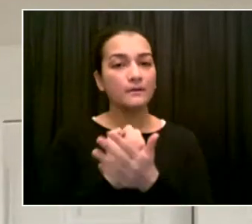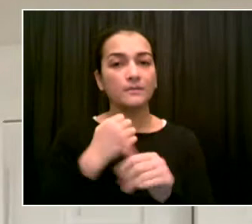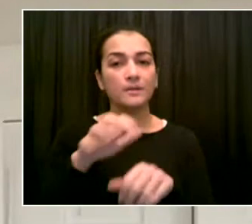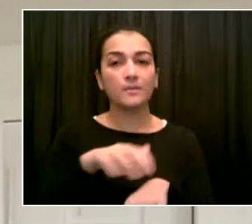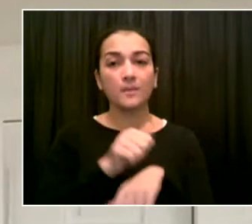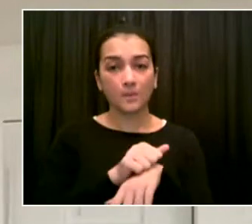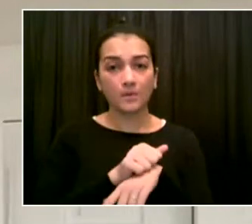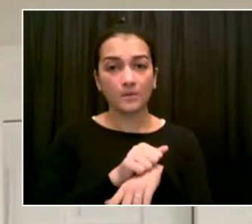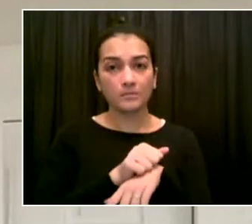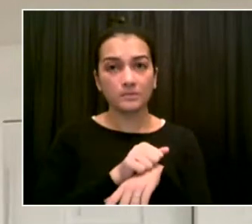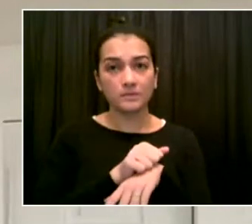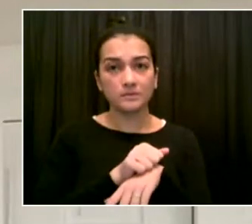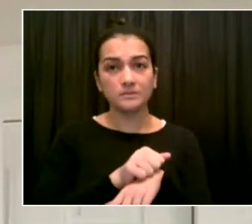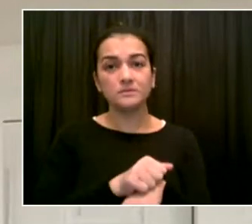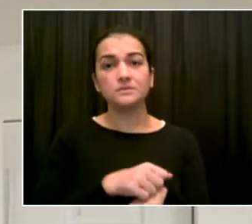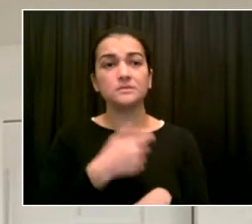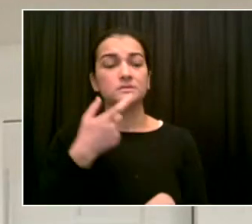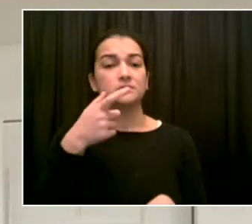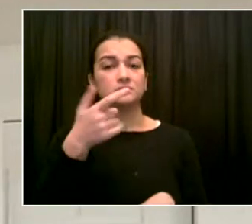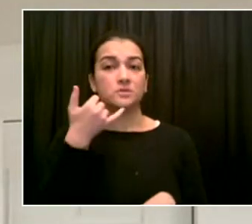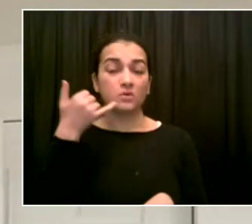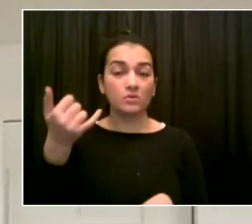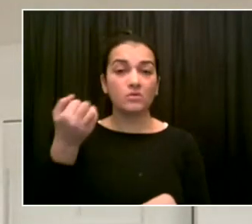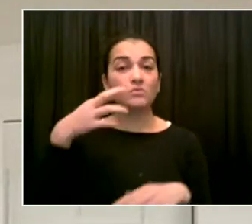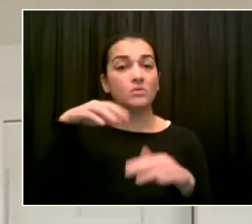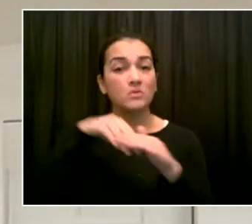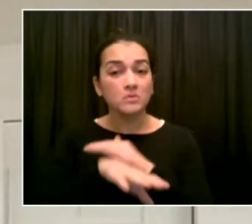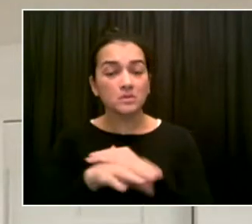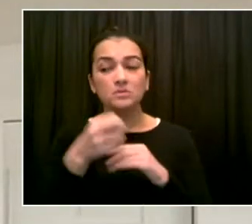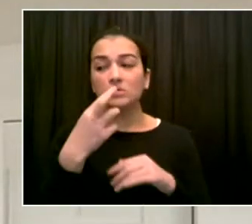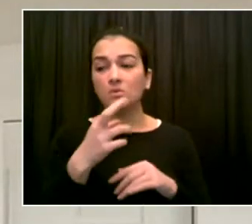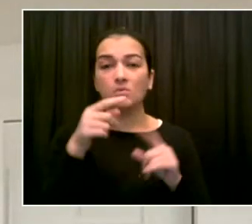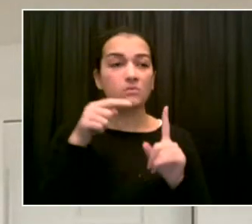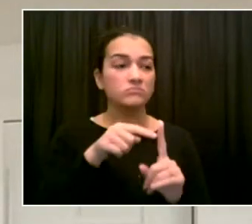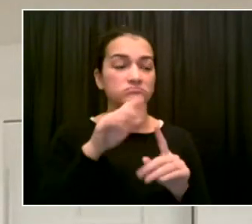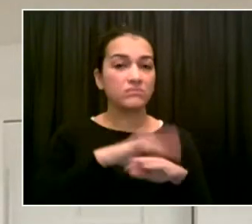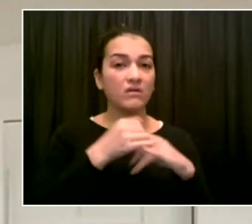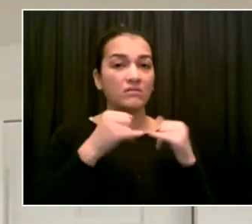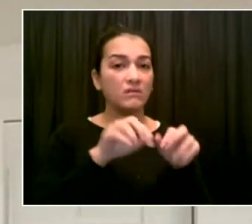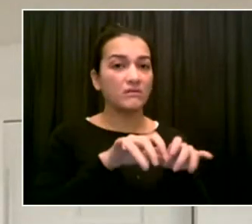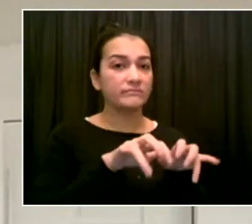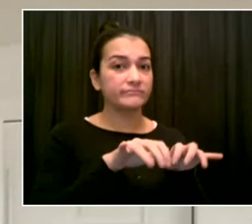444-NYC ARE